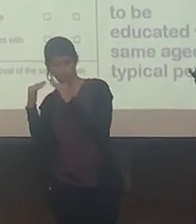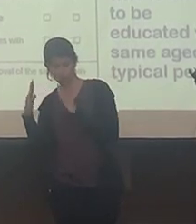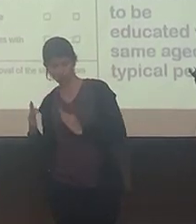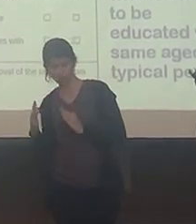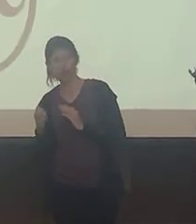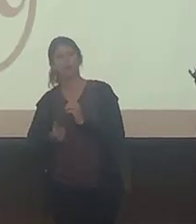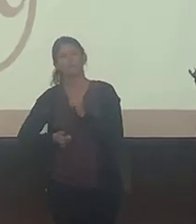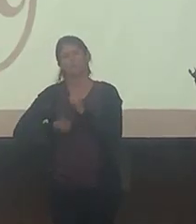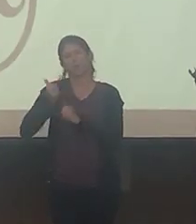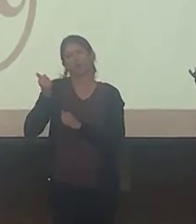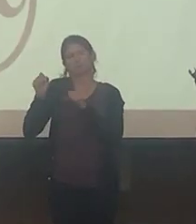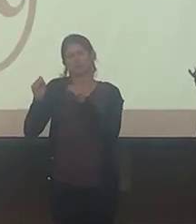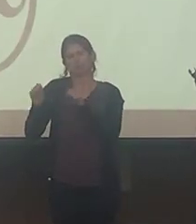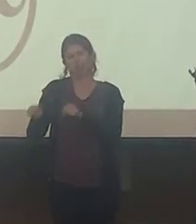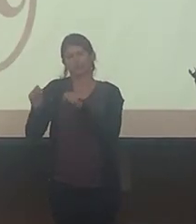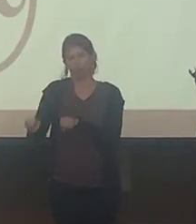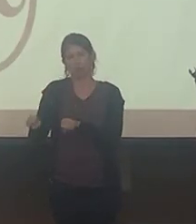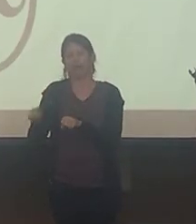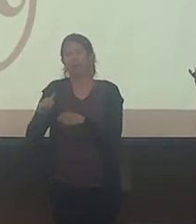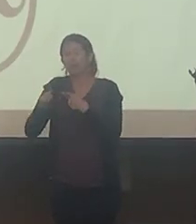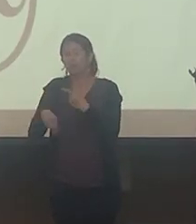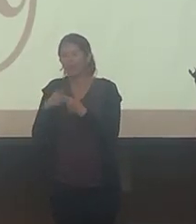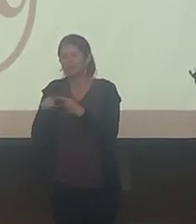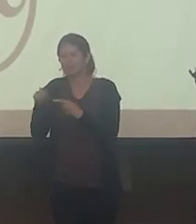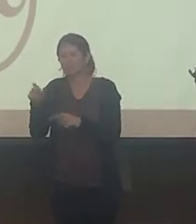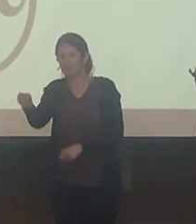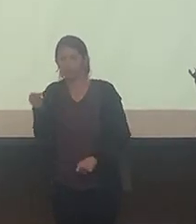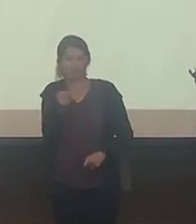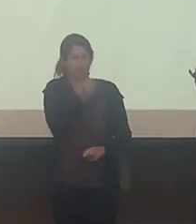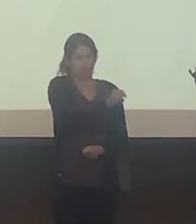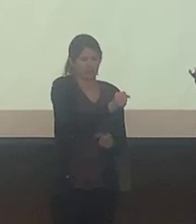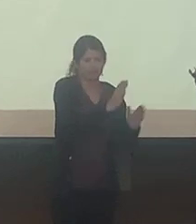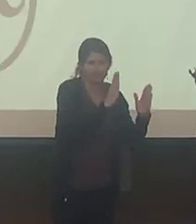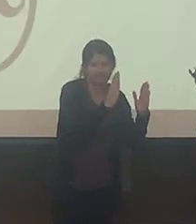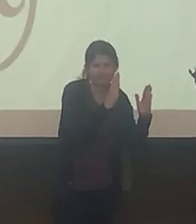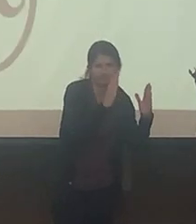and when do they need to hold out so just to finish up here there's there should be